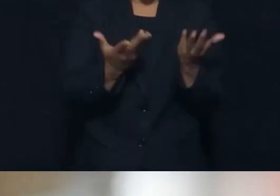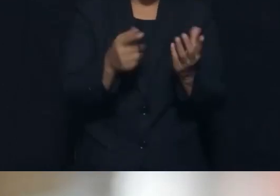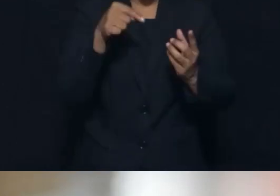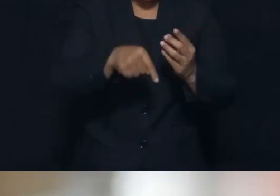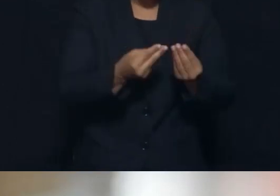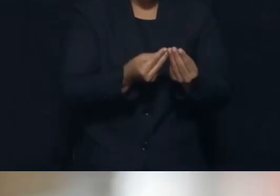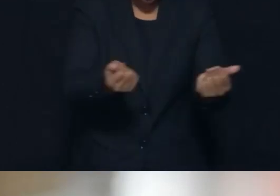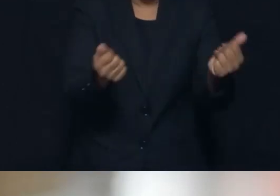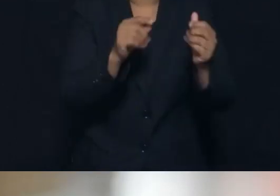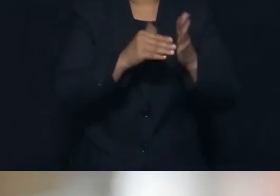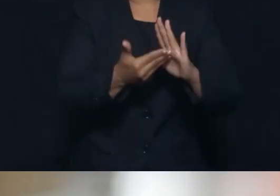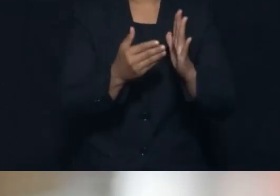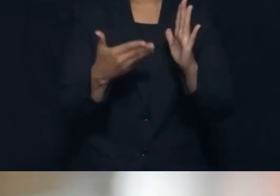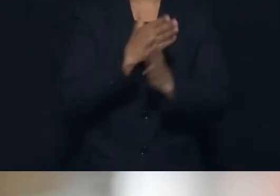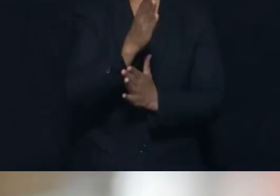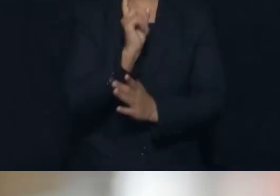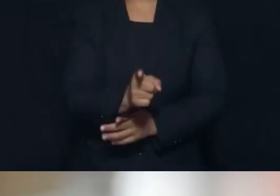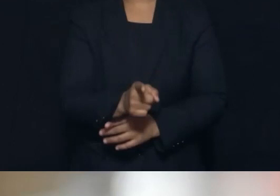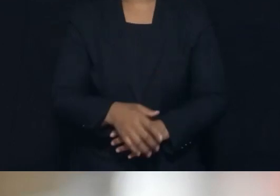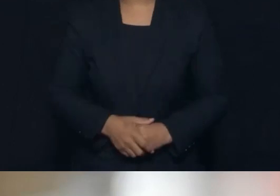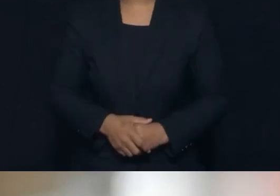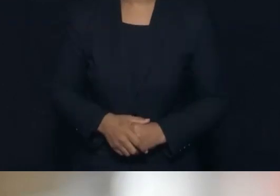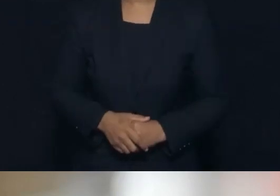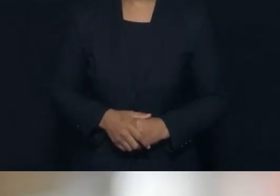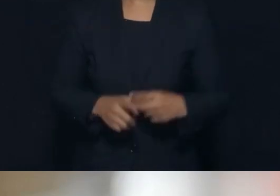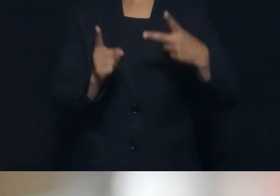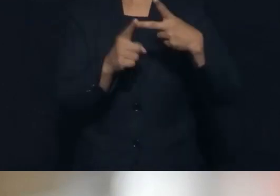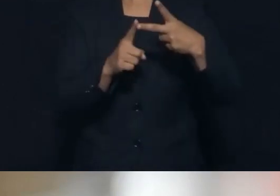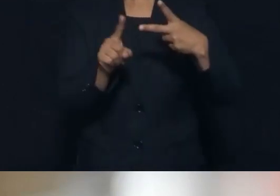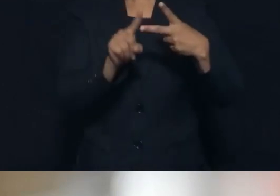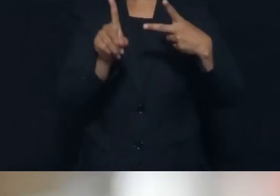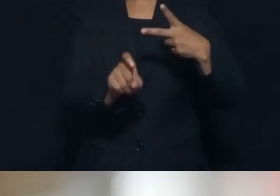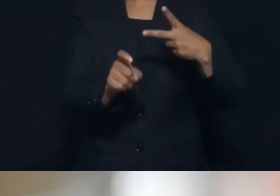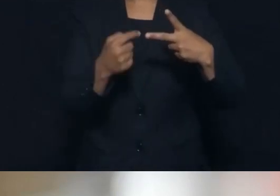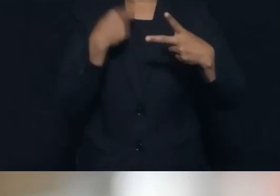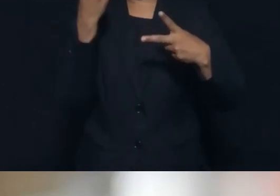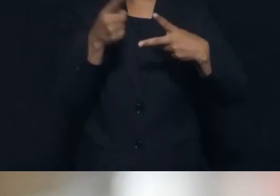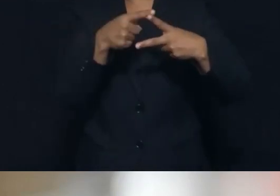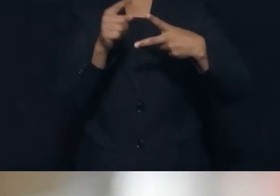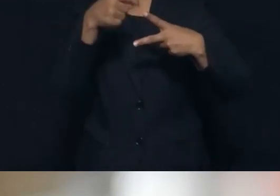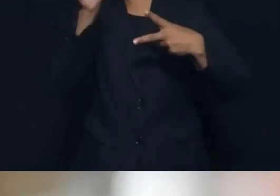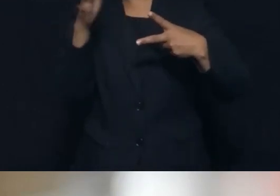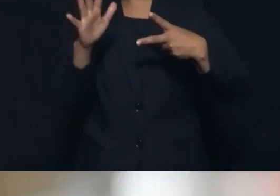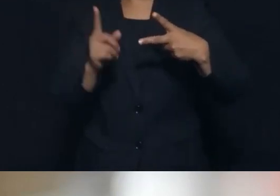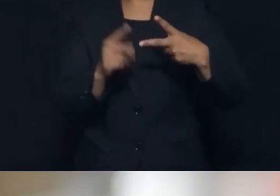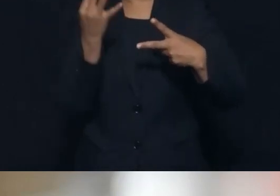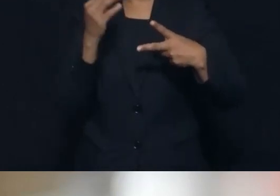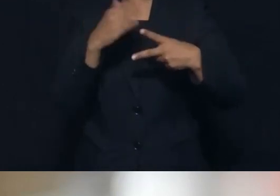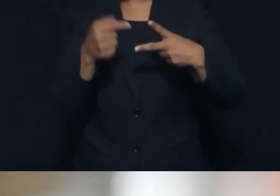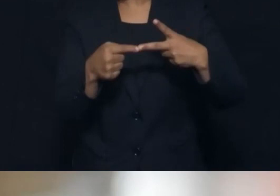Accessibility is a tool, one tool to achieve the equal enjoyment of rights in the convention.